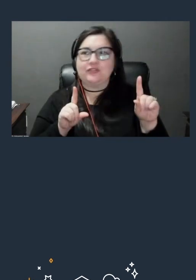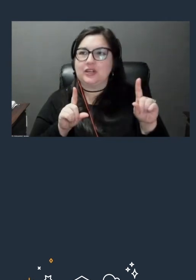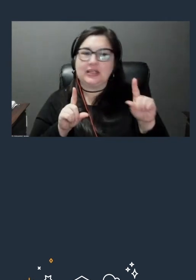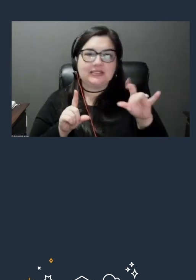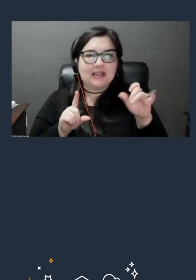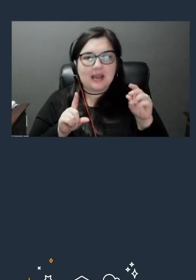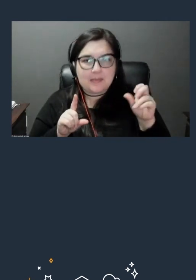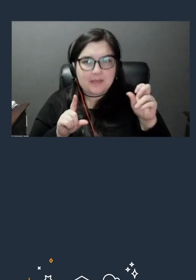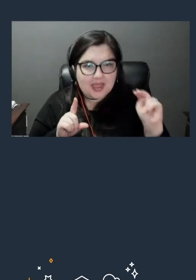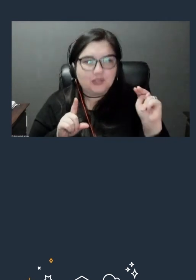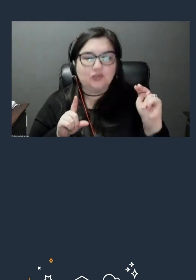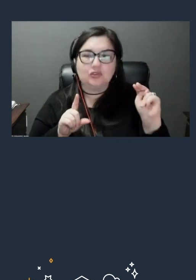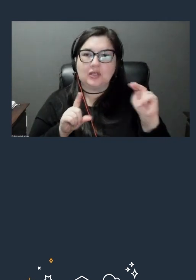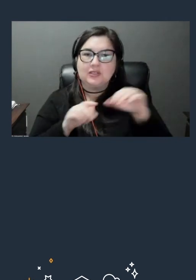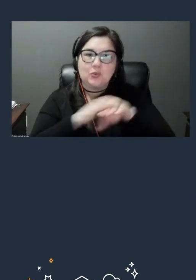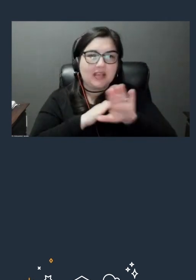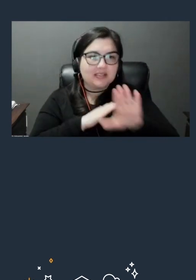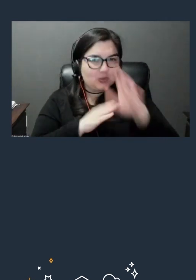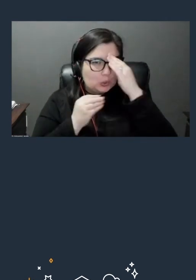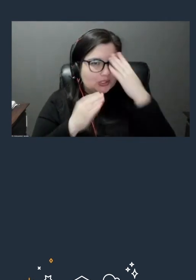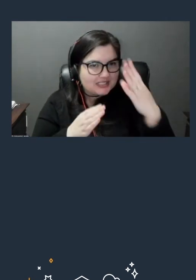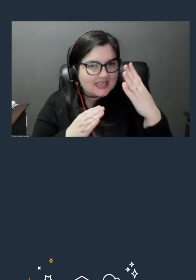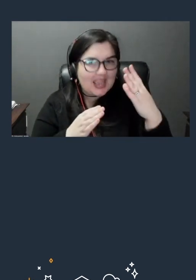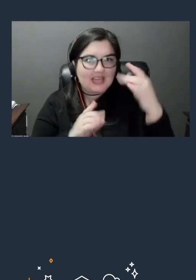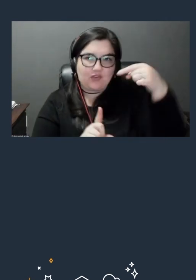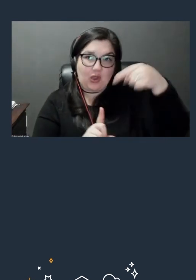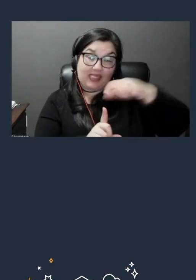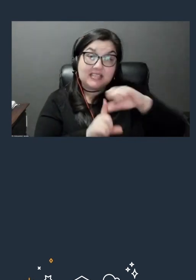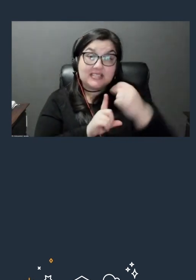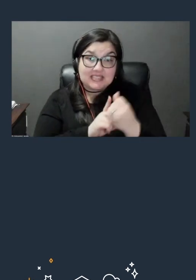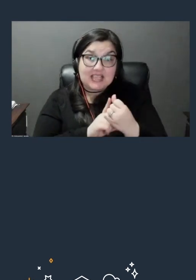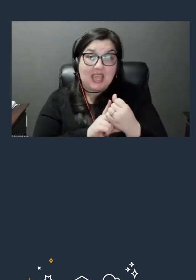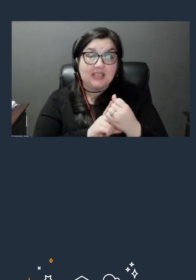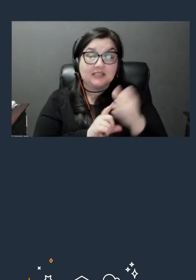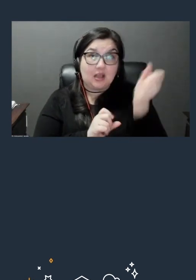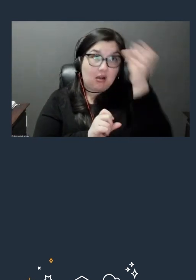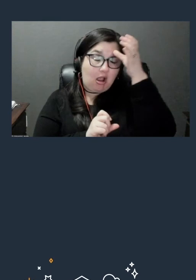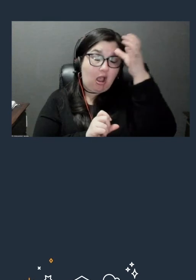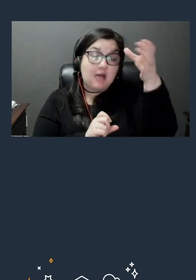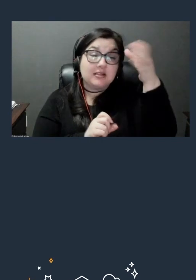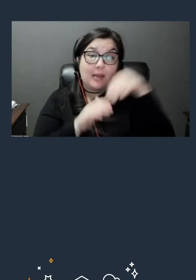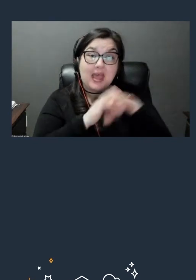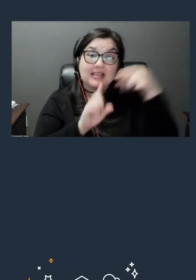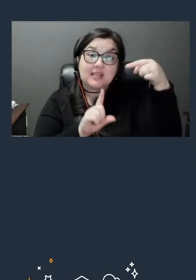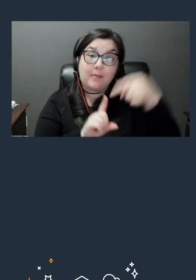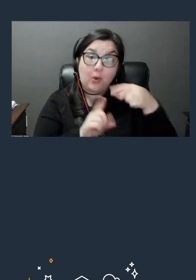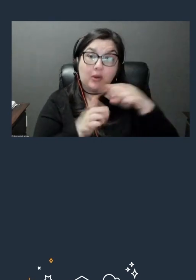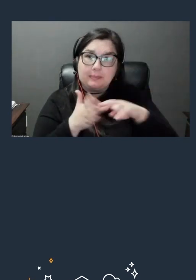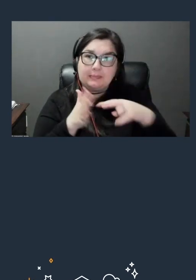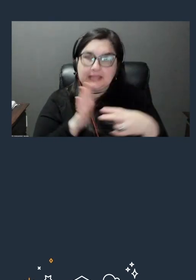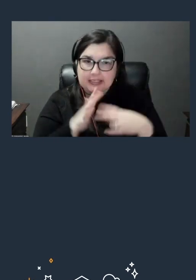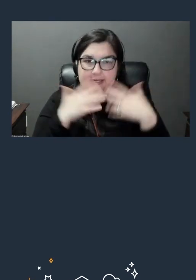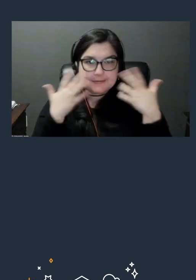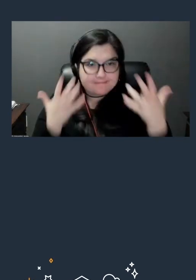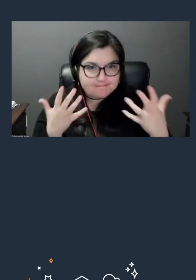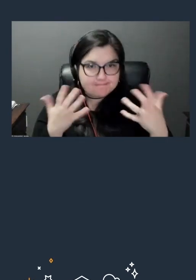And in this case, we're actually using this concept of access points to extend that to a multi-region architecture